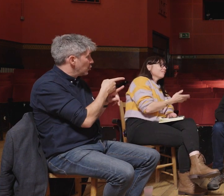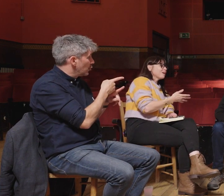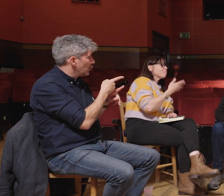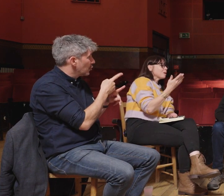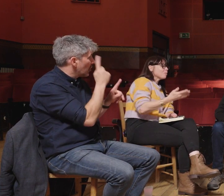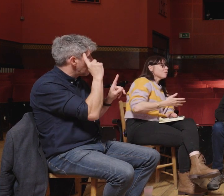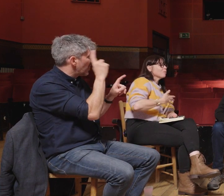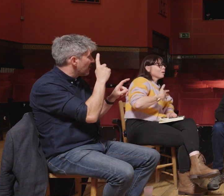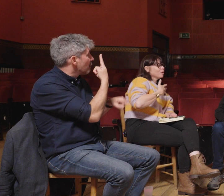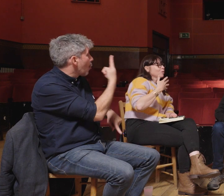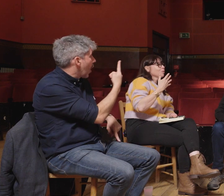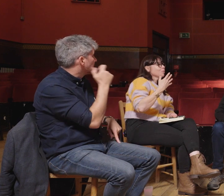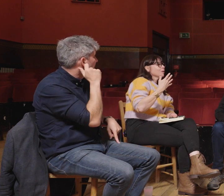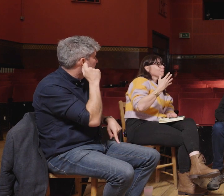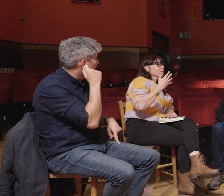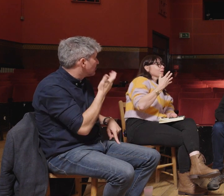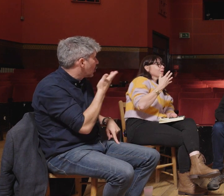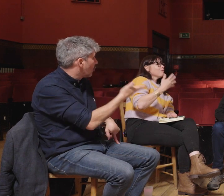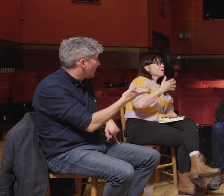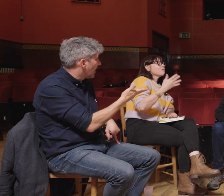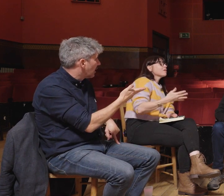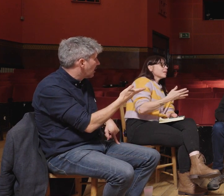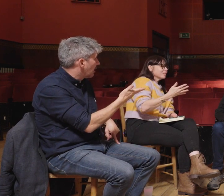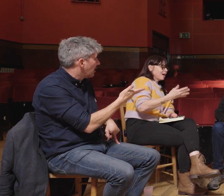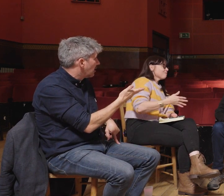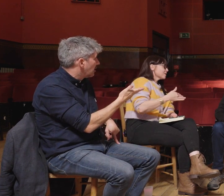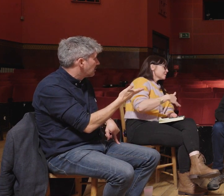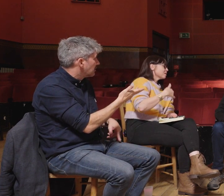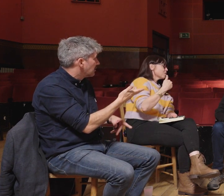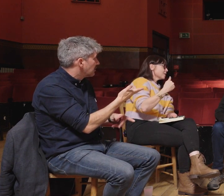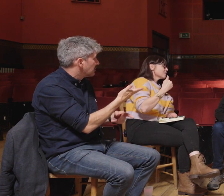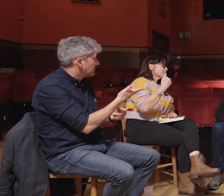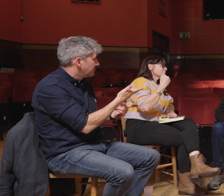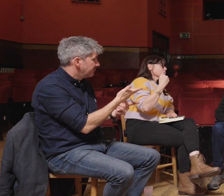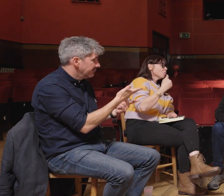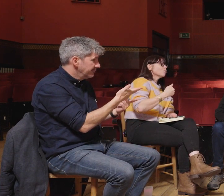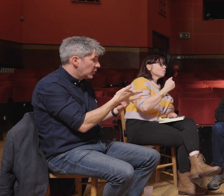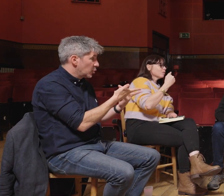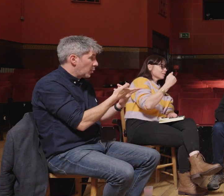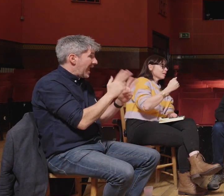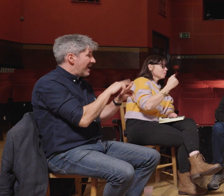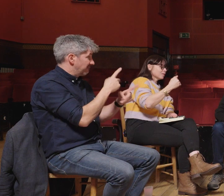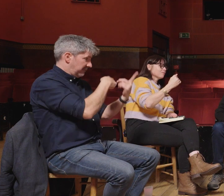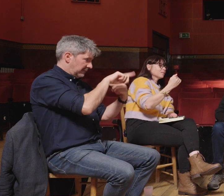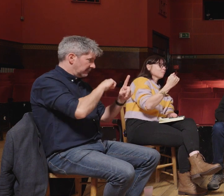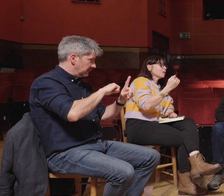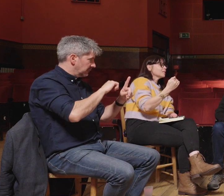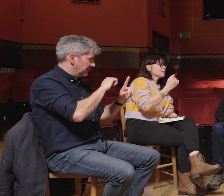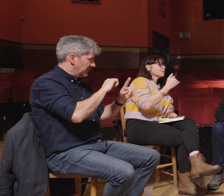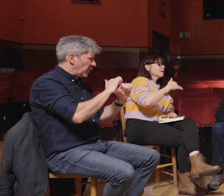if there are people who... if we agree that having more deaf and disabled leaders